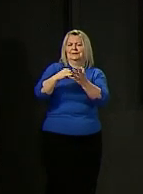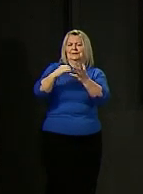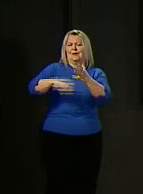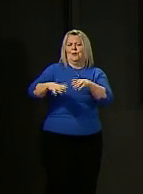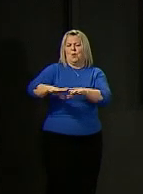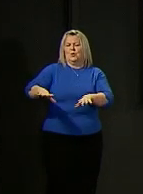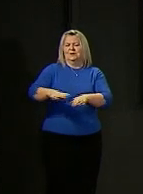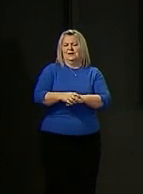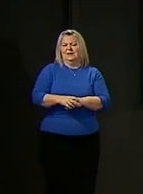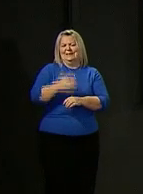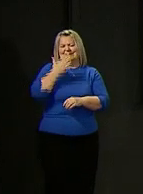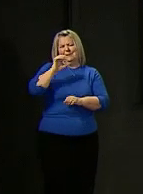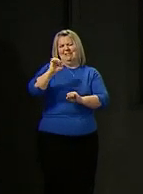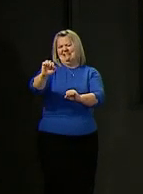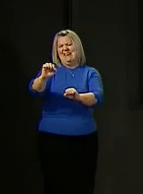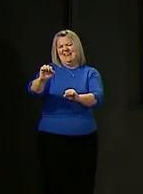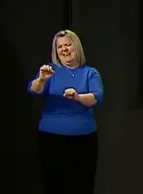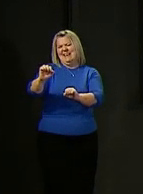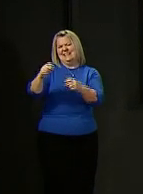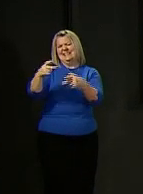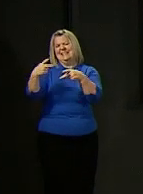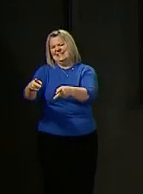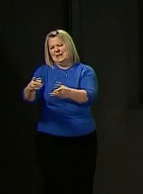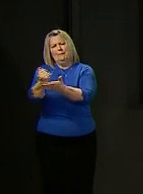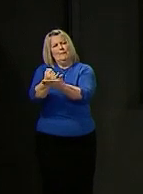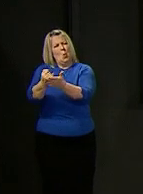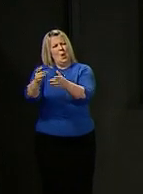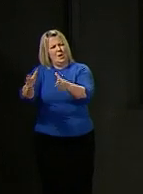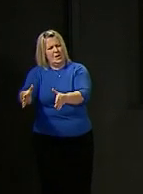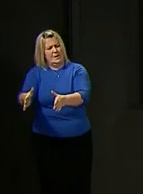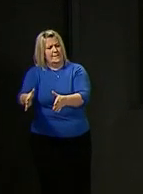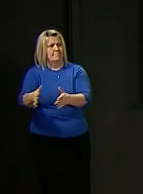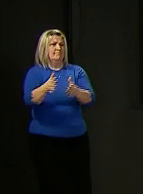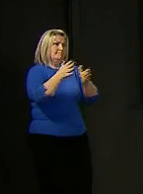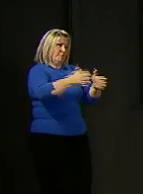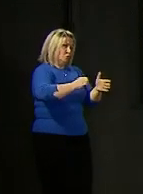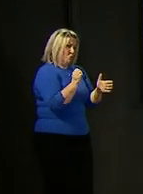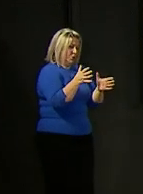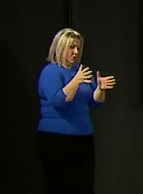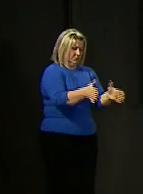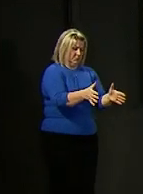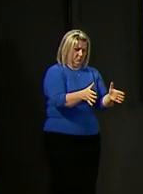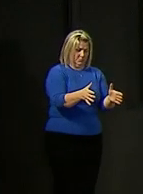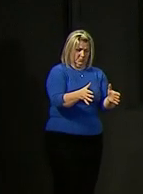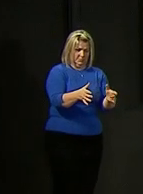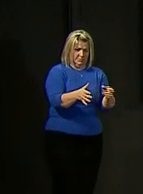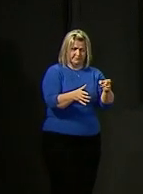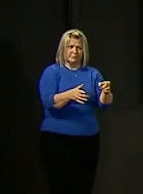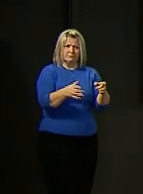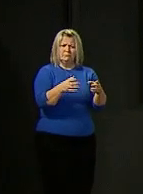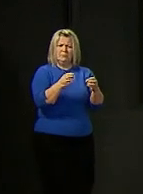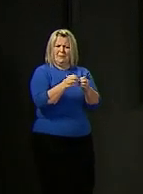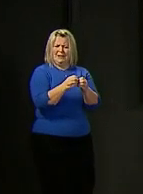couple of weeks ago I asked if you were getting all the information you needed from Cobra falling early reports in the Sunday Times